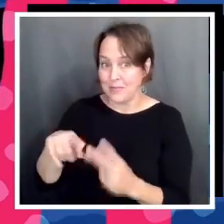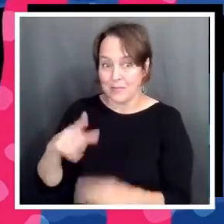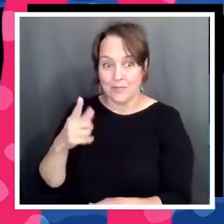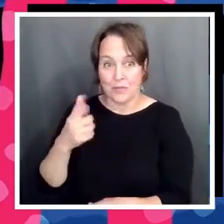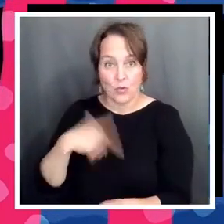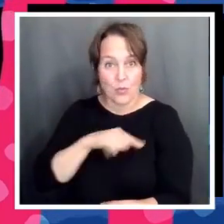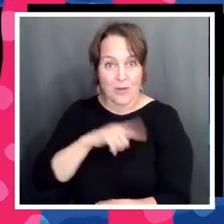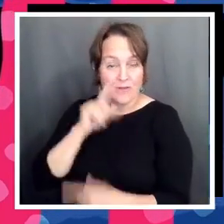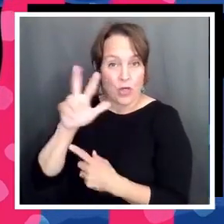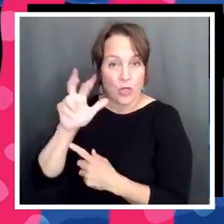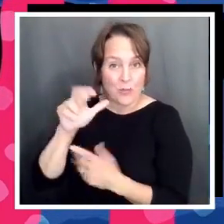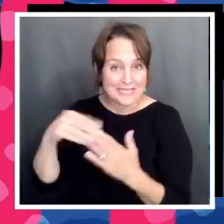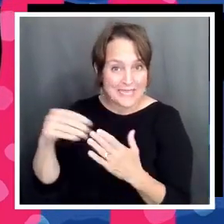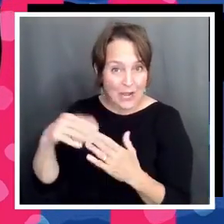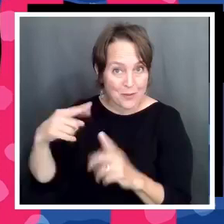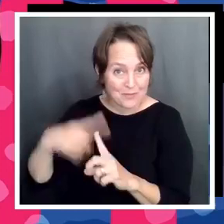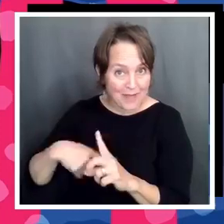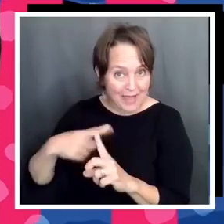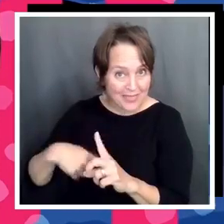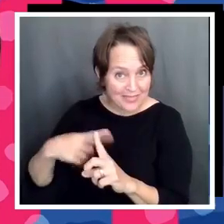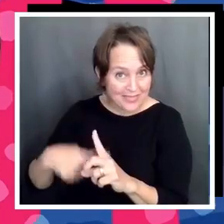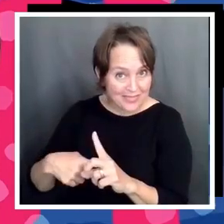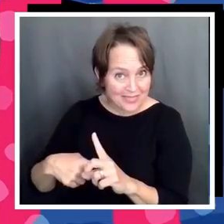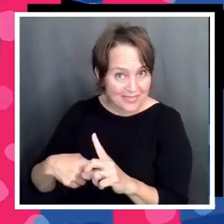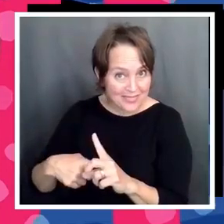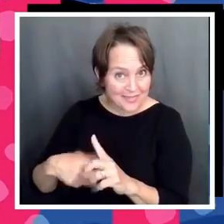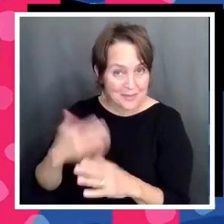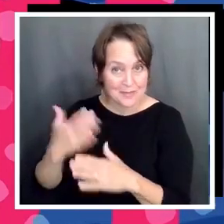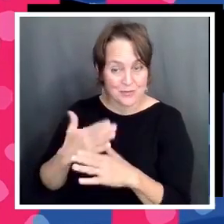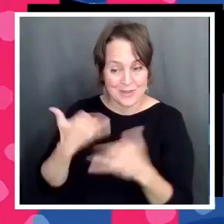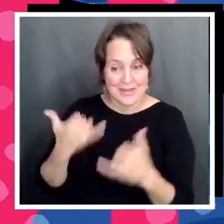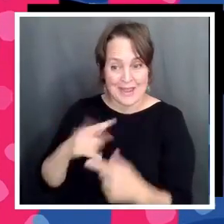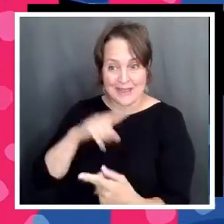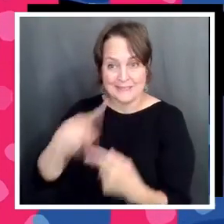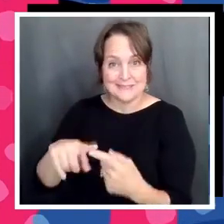JESSICA, HOW MANY KIDS DO YOU HAVE? TWO KIDS, ONE IS SIX AND ONE